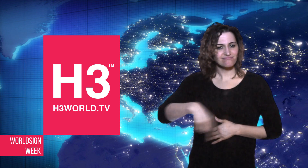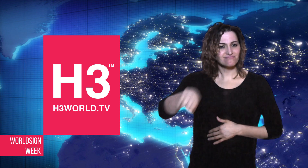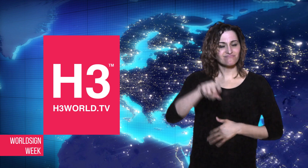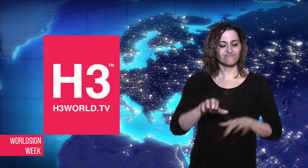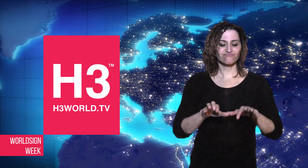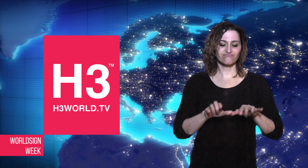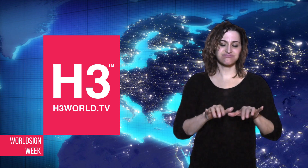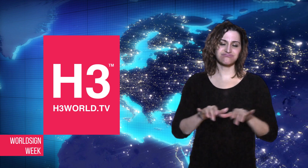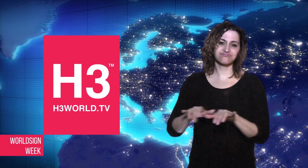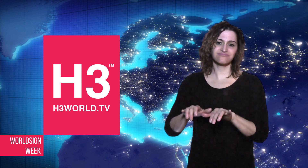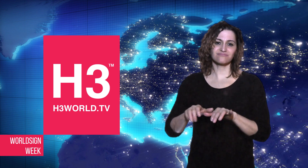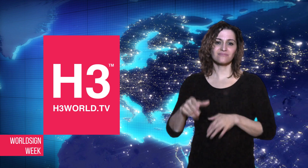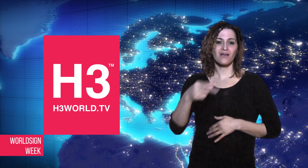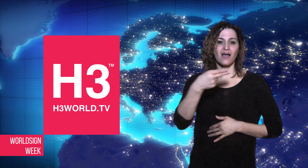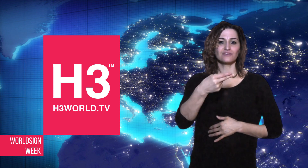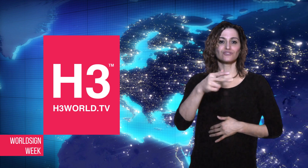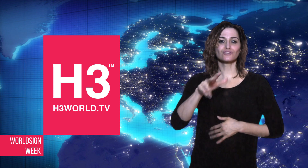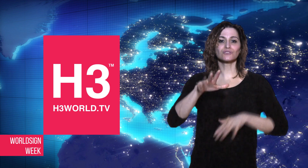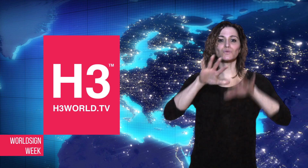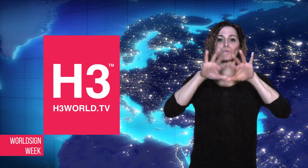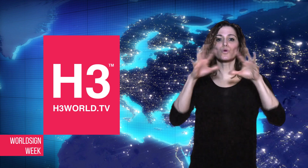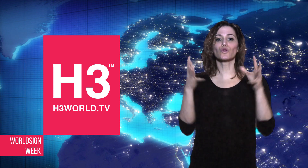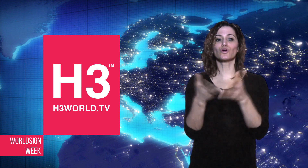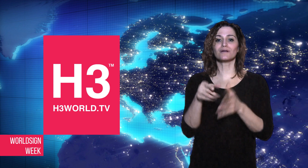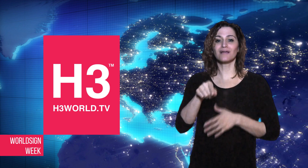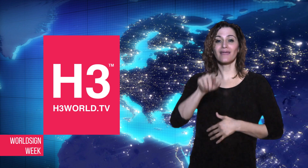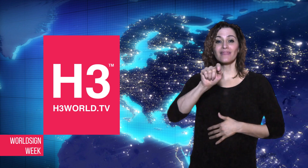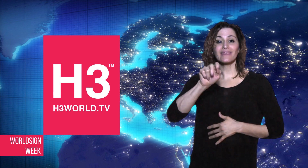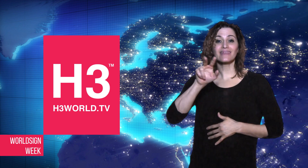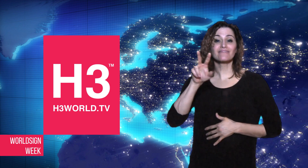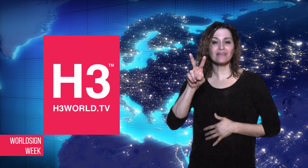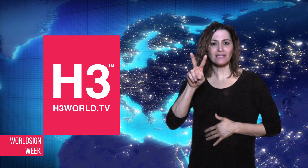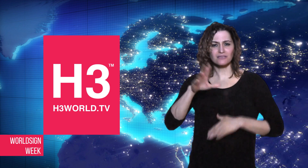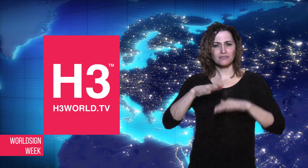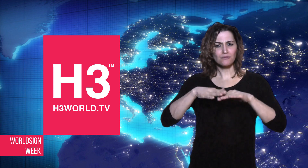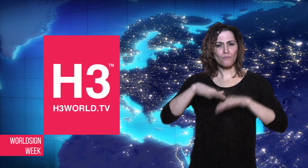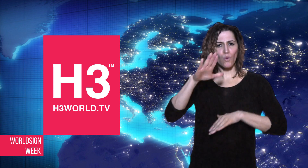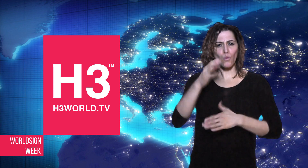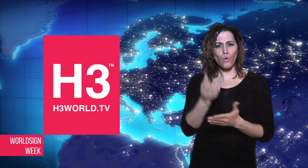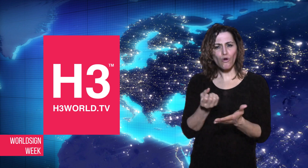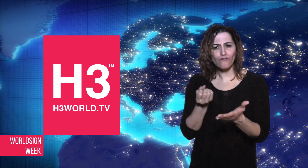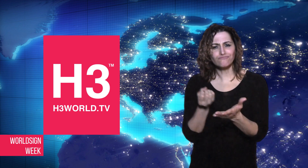visit H3WORLD.TV for more shows,